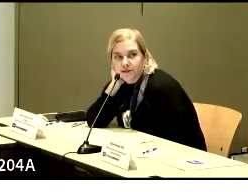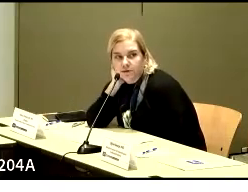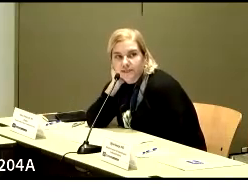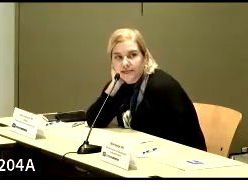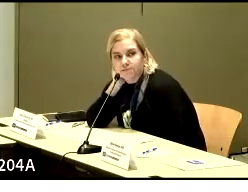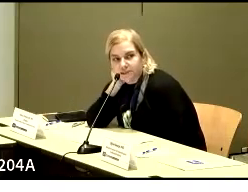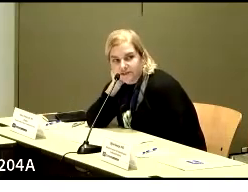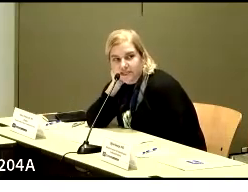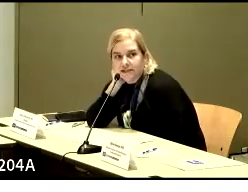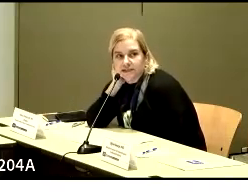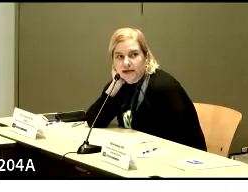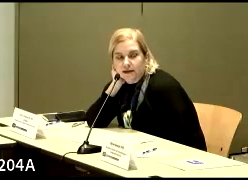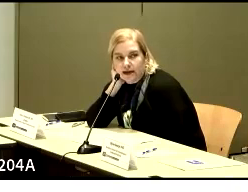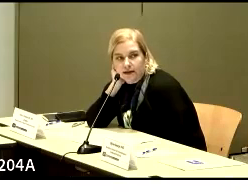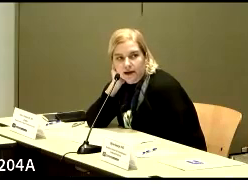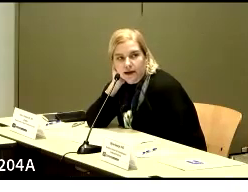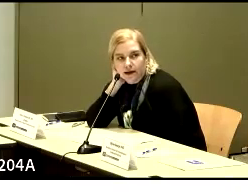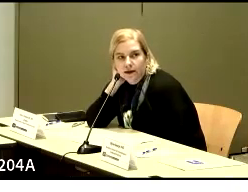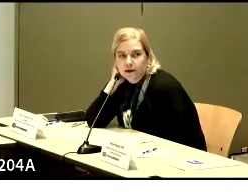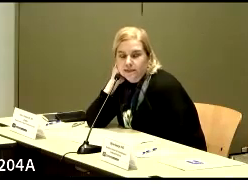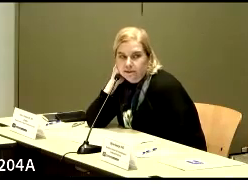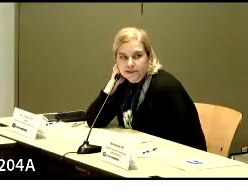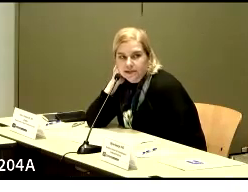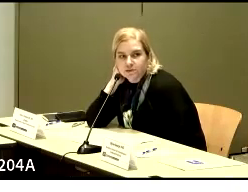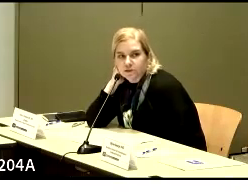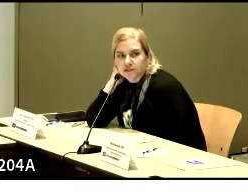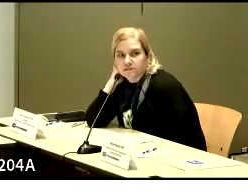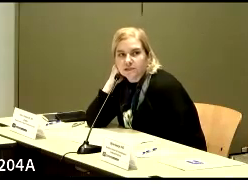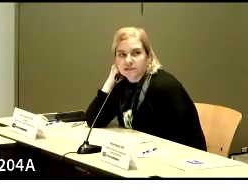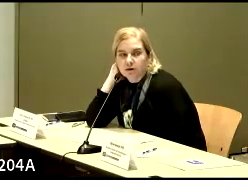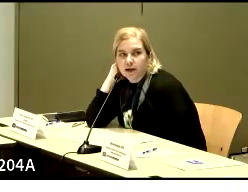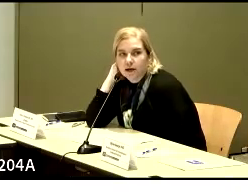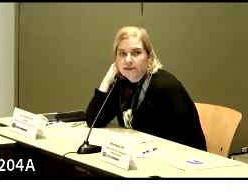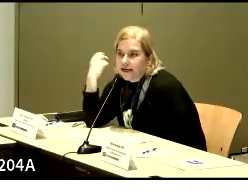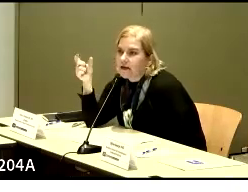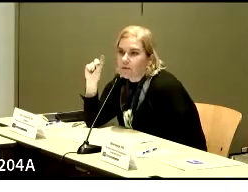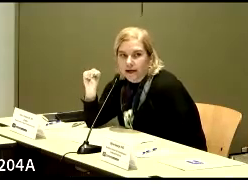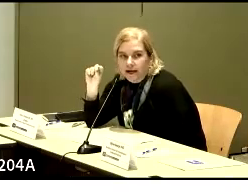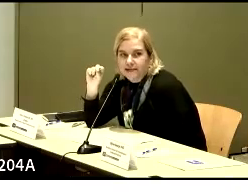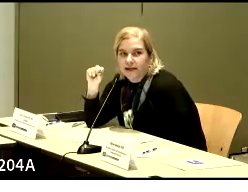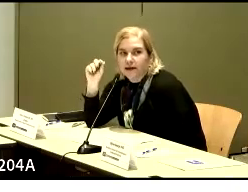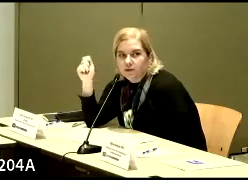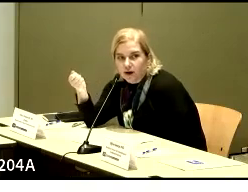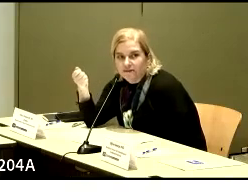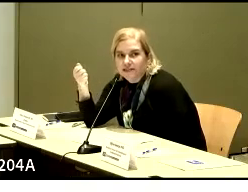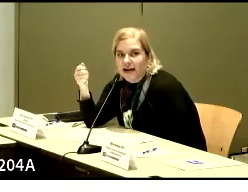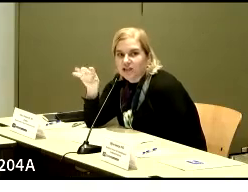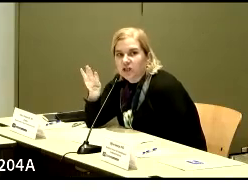And you can see it's a mix of states and in some cases, hospital systems, et cetera, that again, are working on data, driving into action.